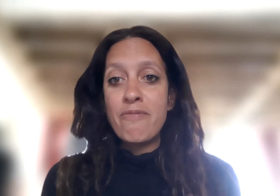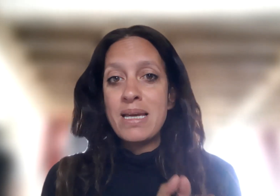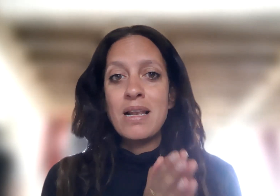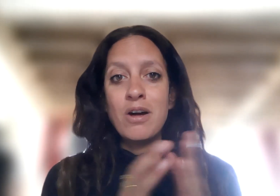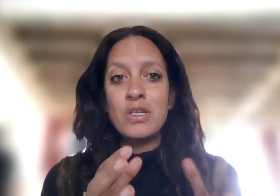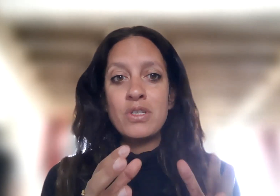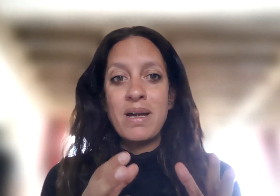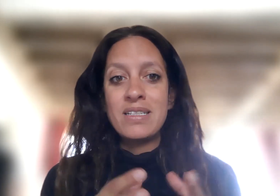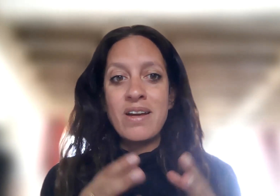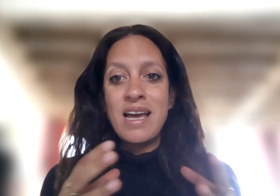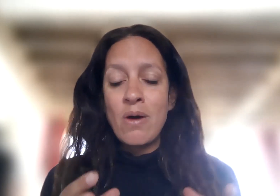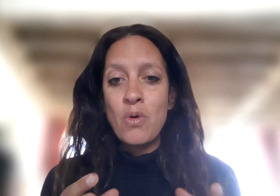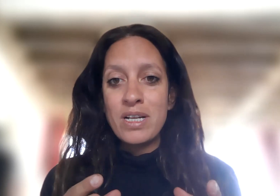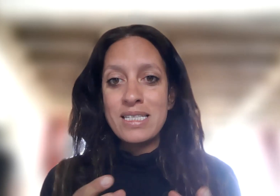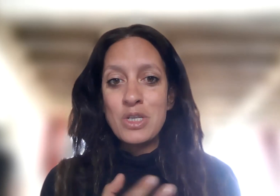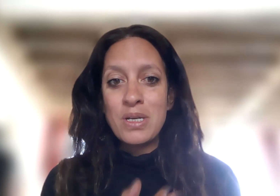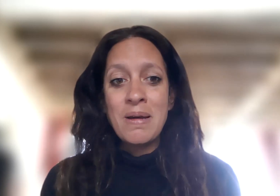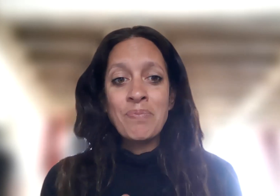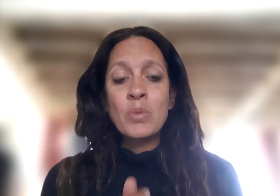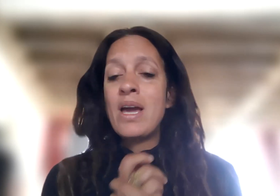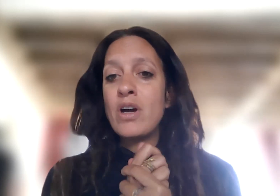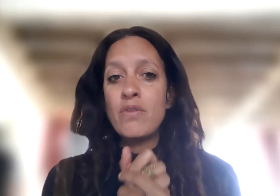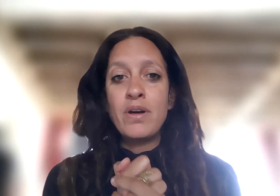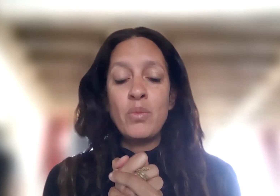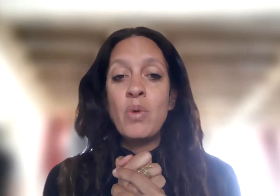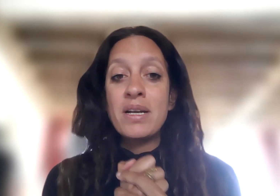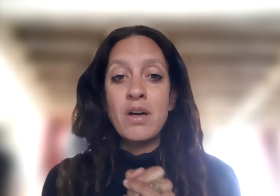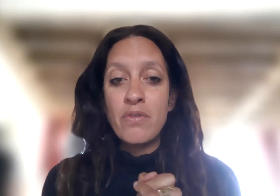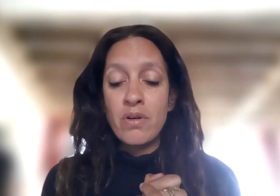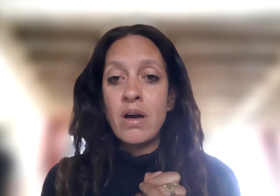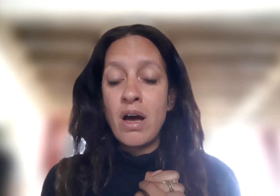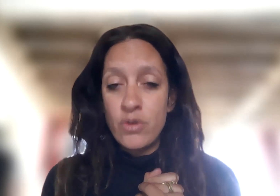factors that will be key to pushing us into making